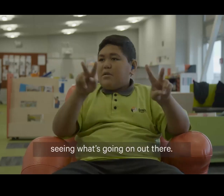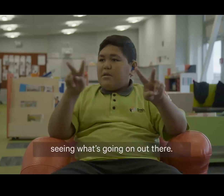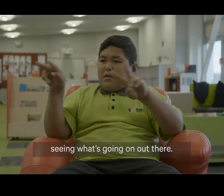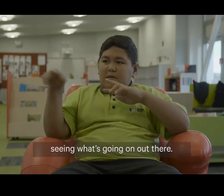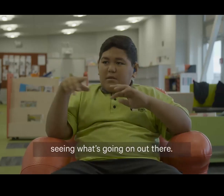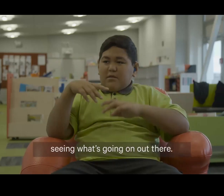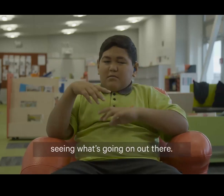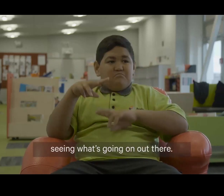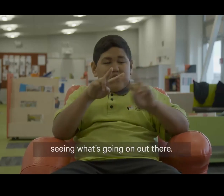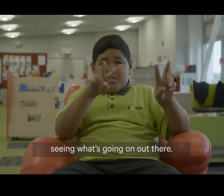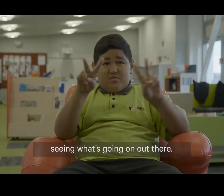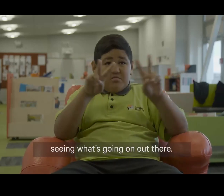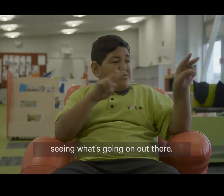you know, seeing what's going on out there.